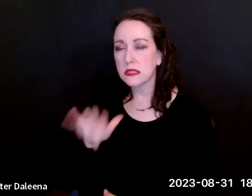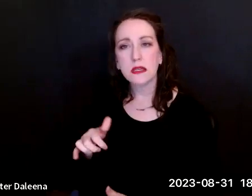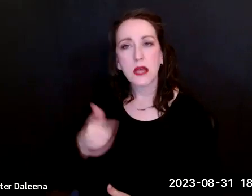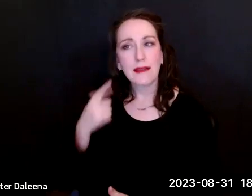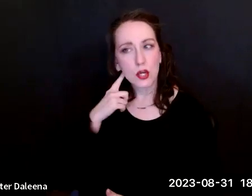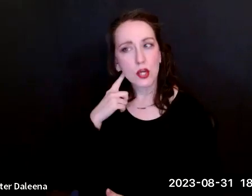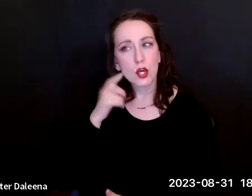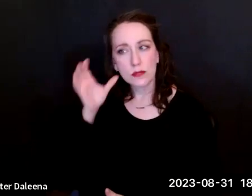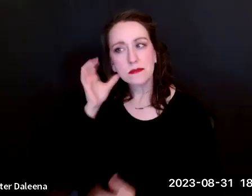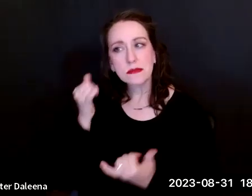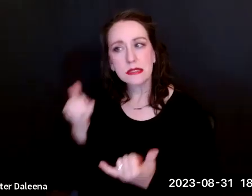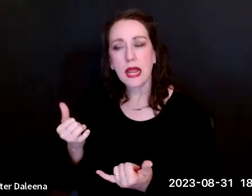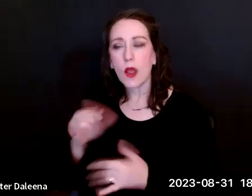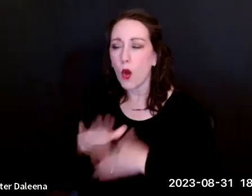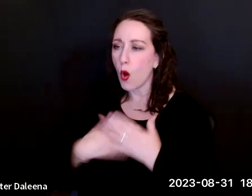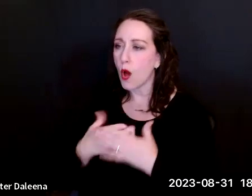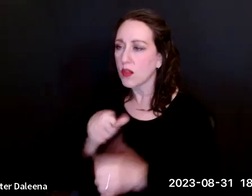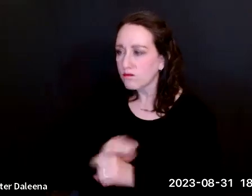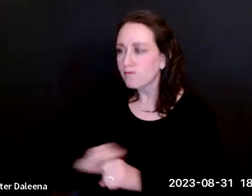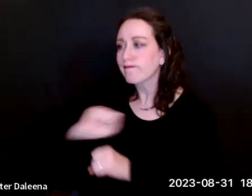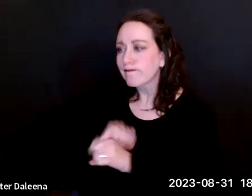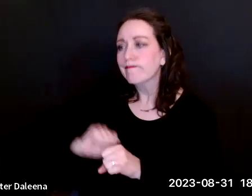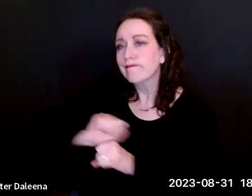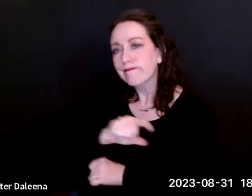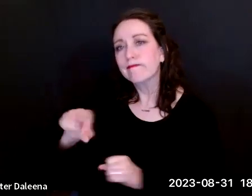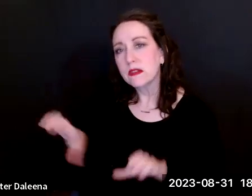heard today and all the hard work that you've done and your colleagues